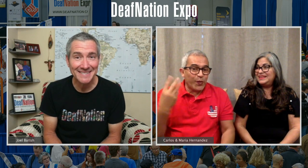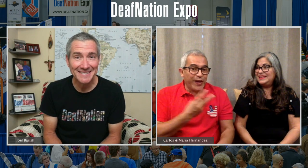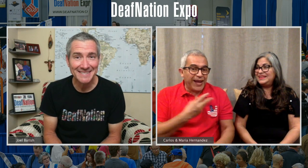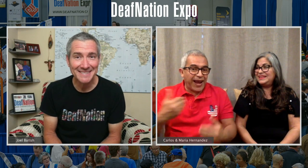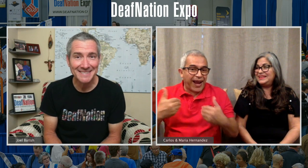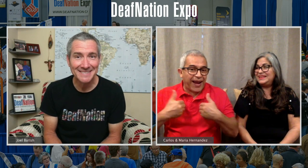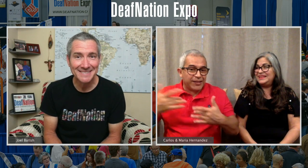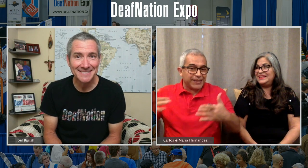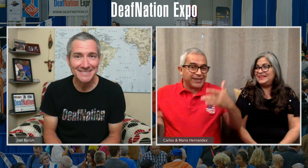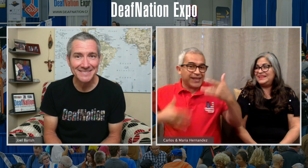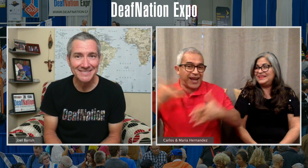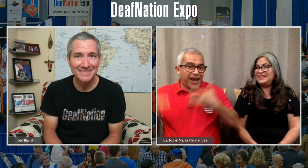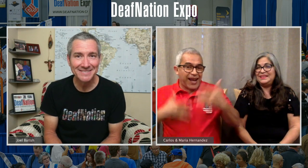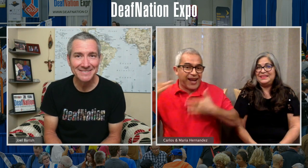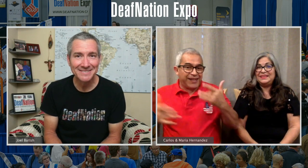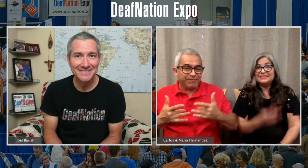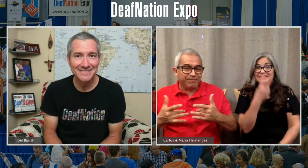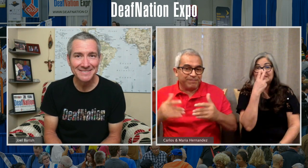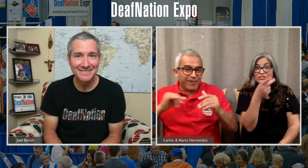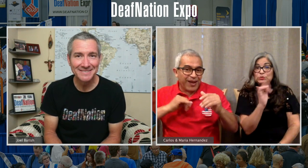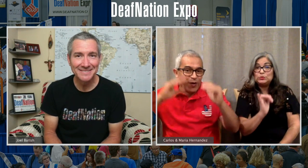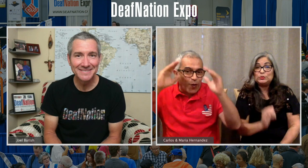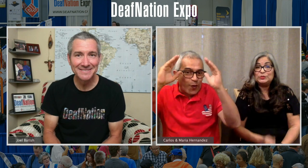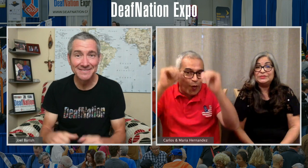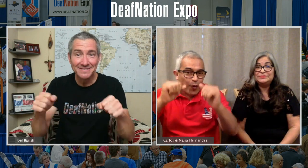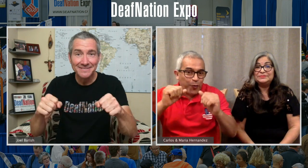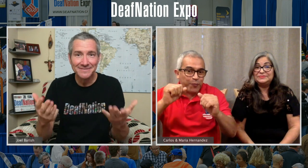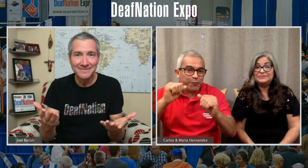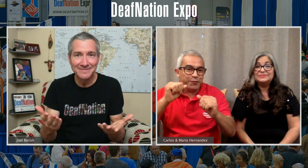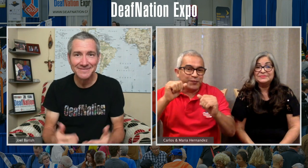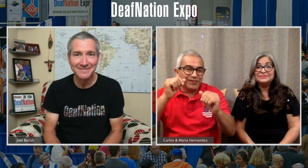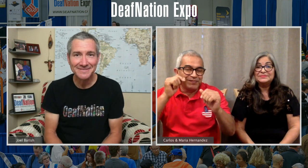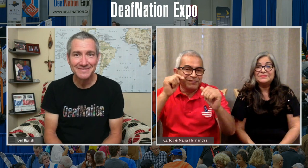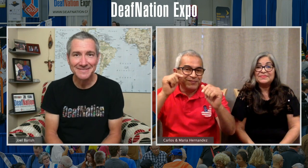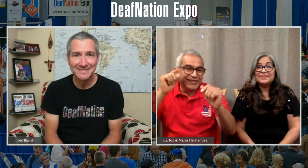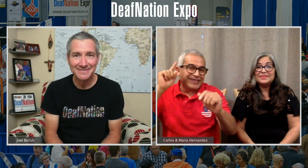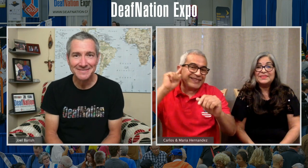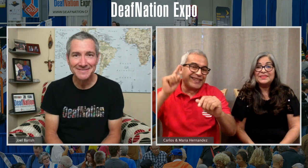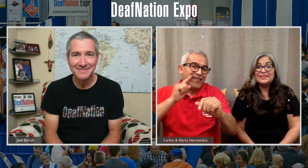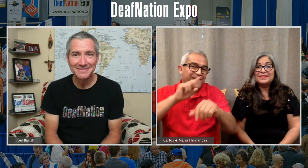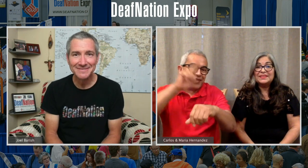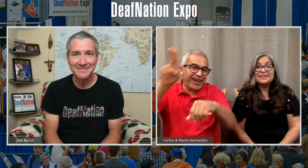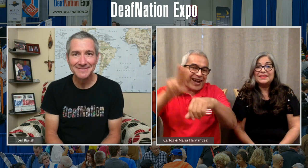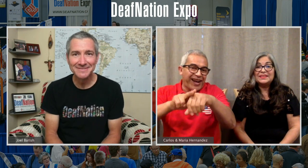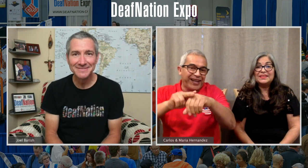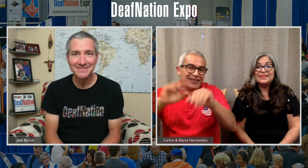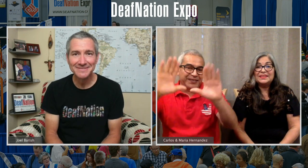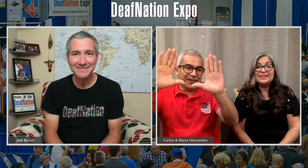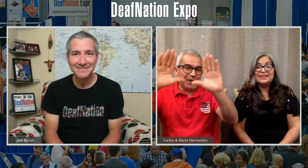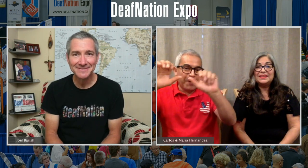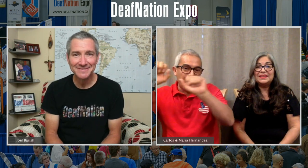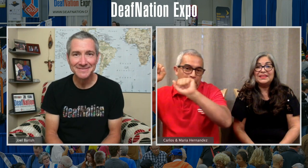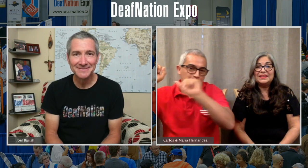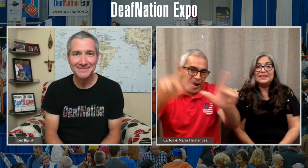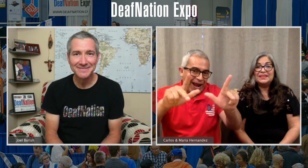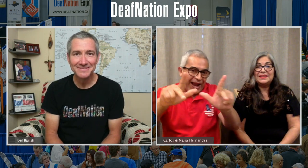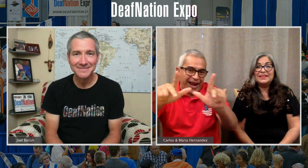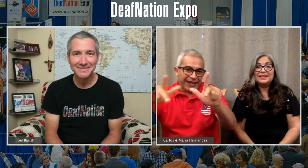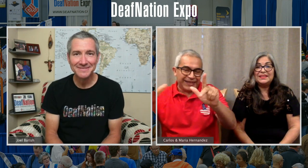We have excitement, hope DeafNation is back,